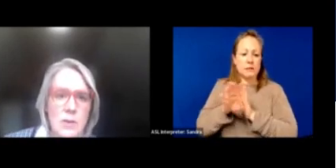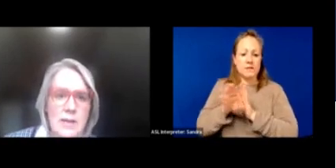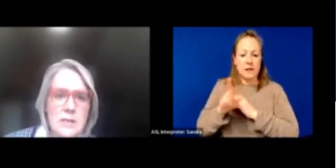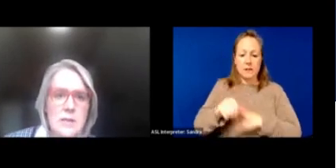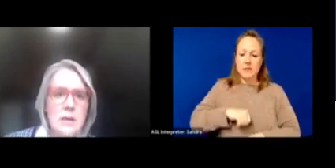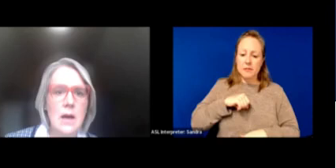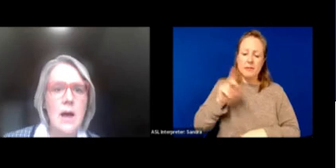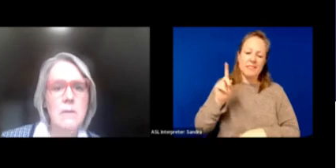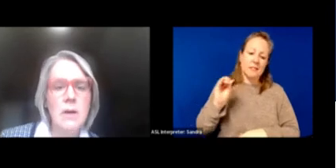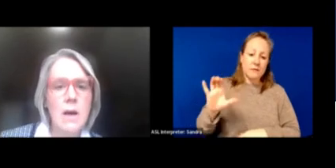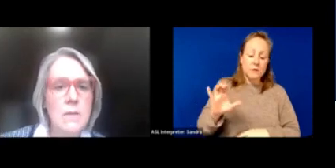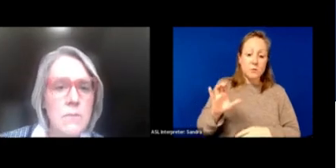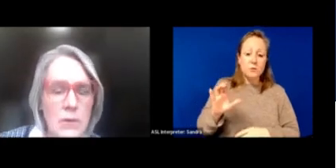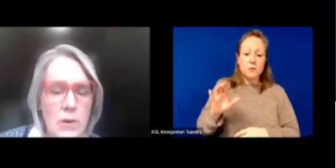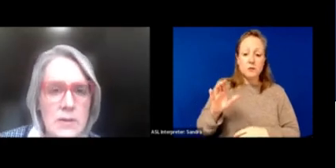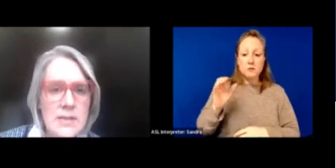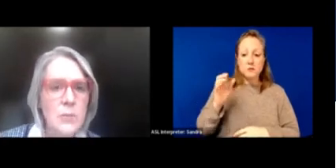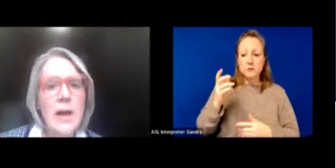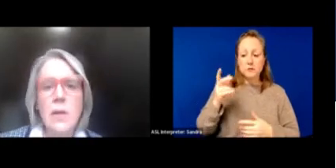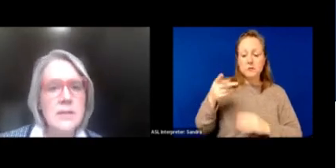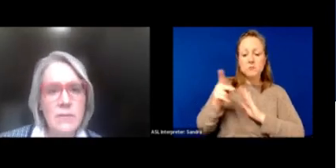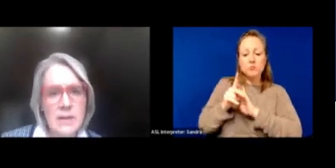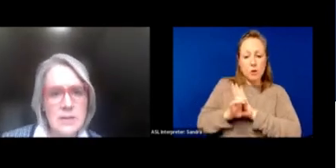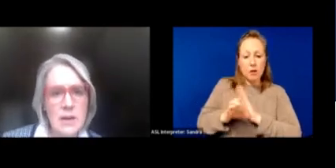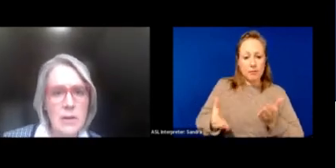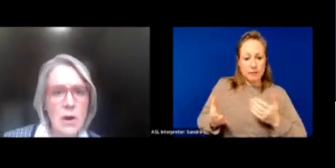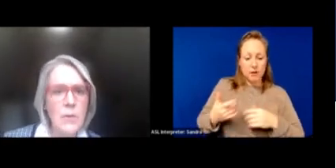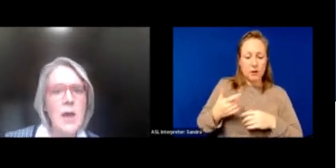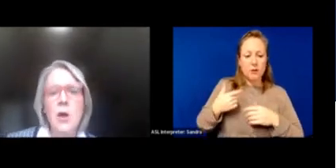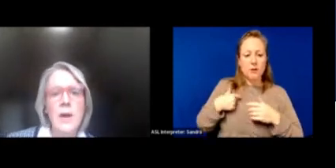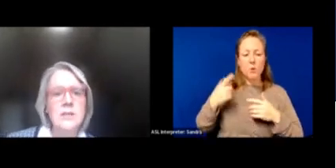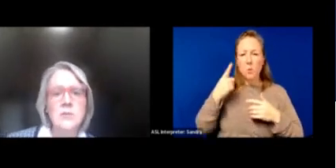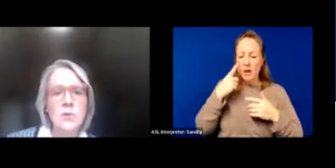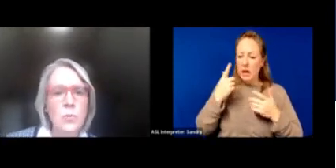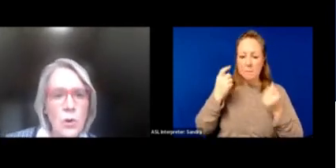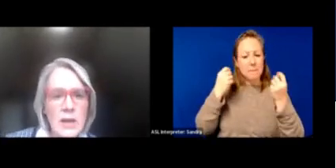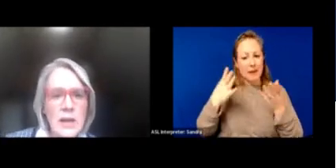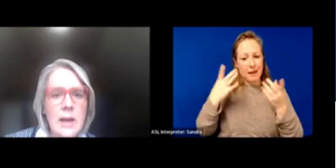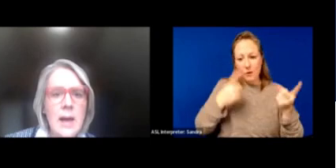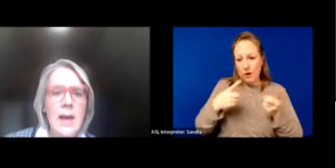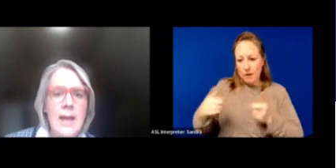choice, protocol. And since we have lots of things going on, we we had started working in